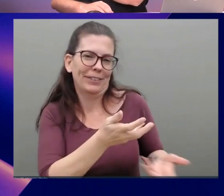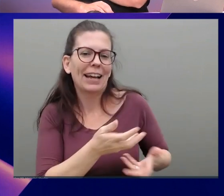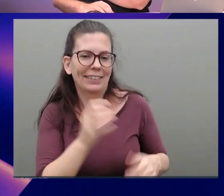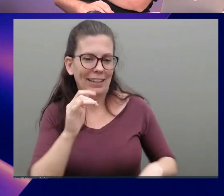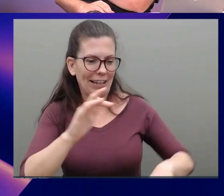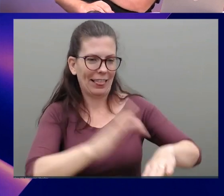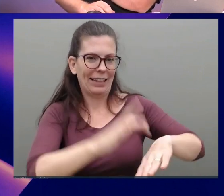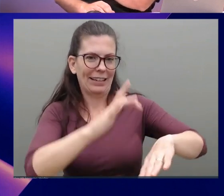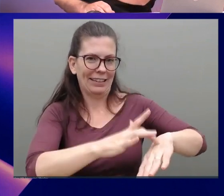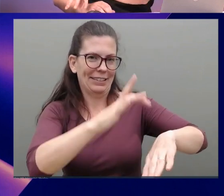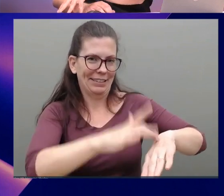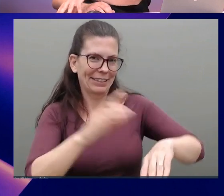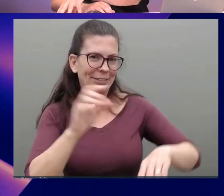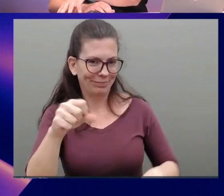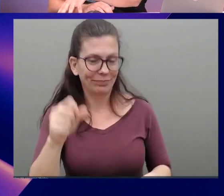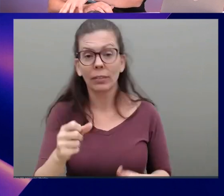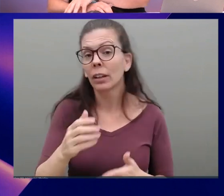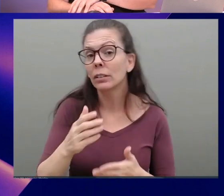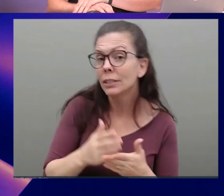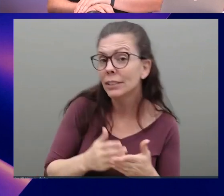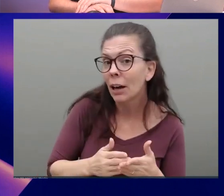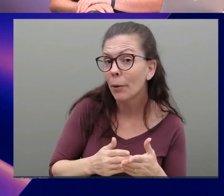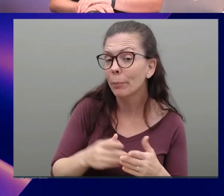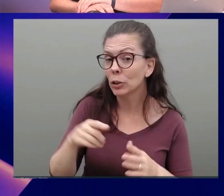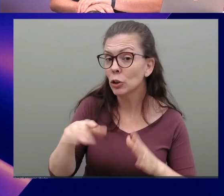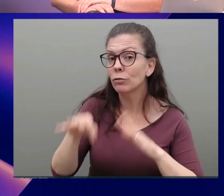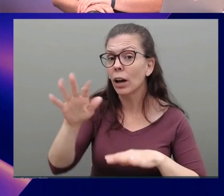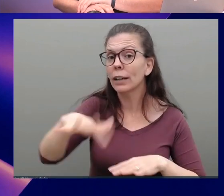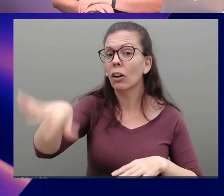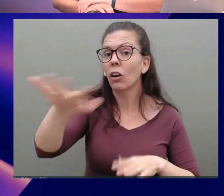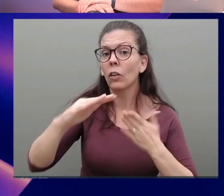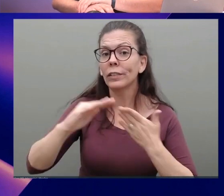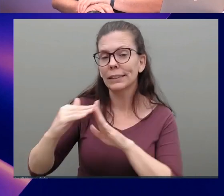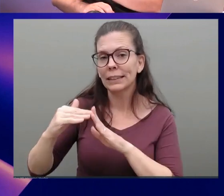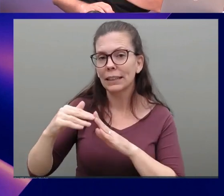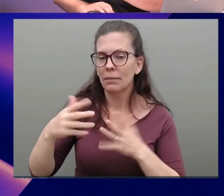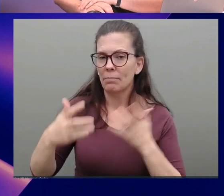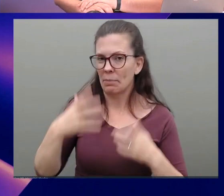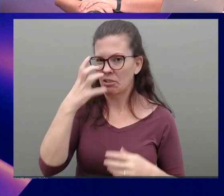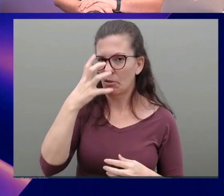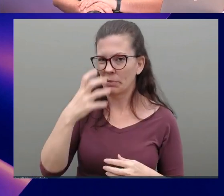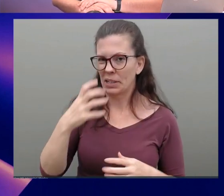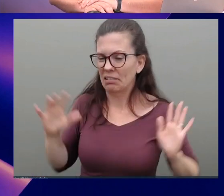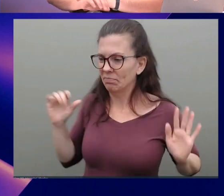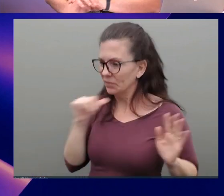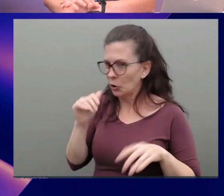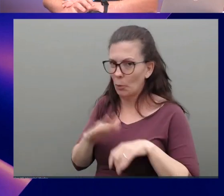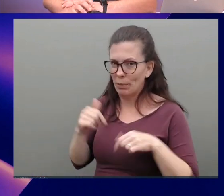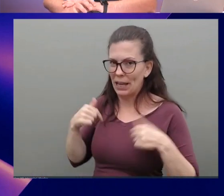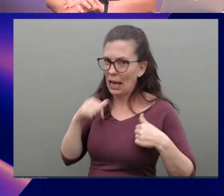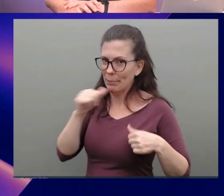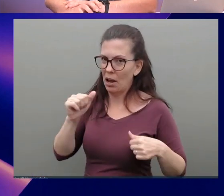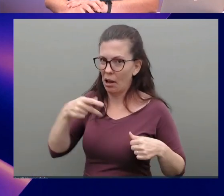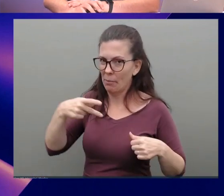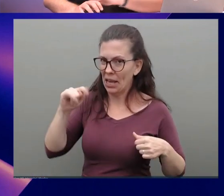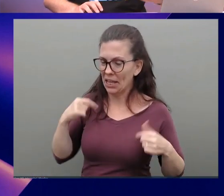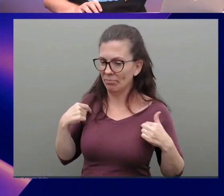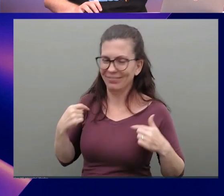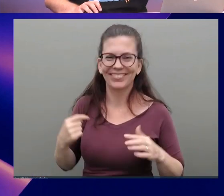And some of them that you find on the city, they will be grumpy and they say, don't pet me, I'm not a pet. Ooh. Do you have treats?